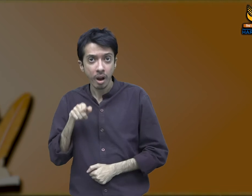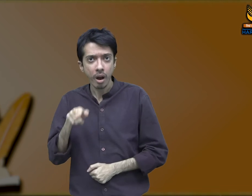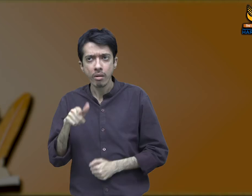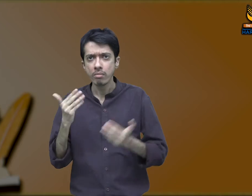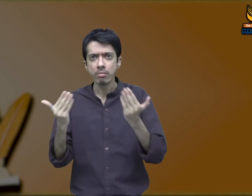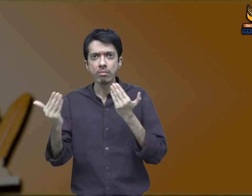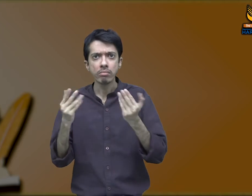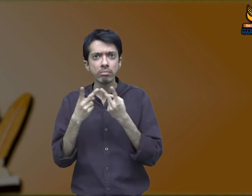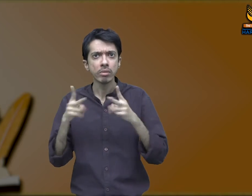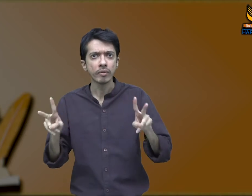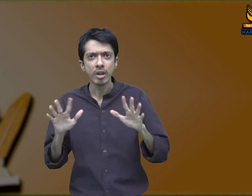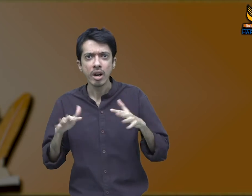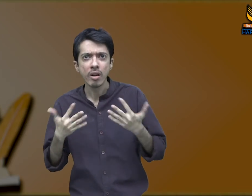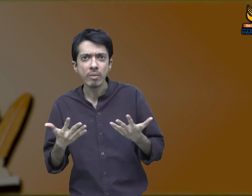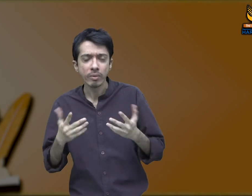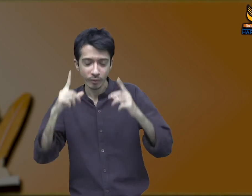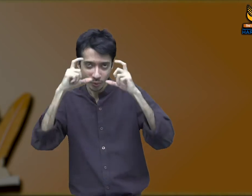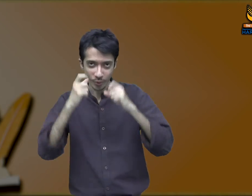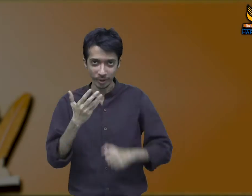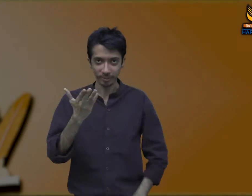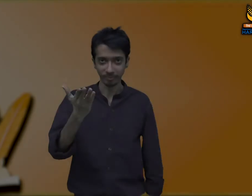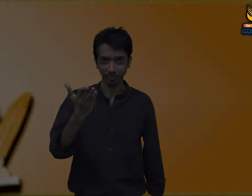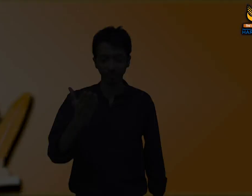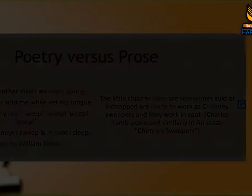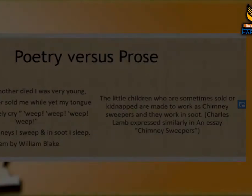to show you difference between prose and poetry. Take a look here.